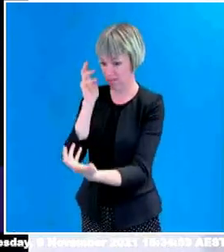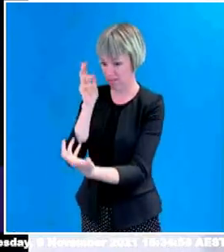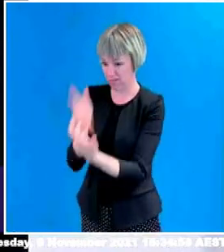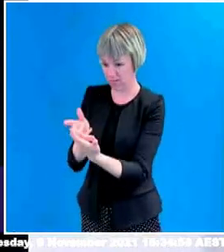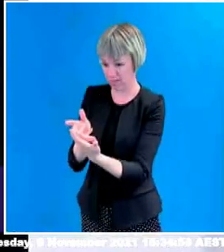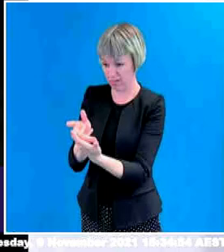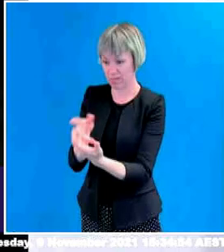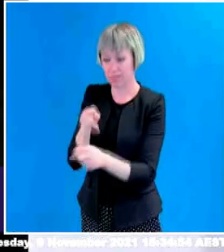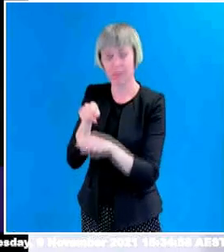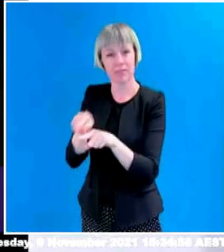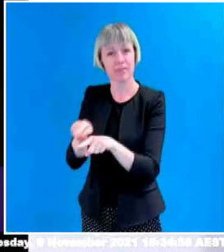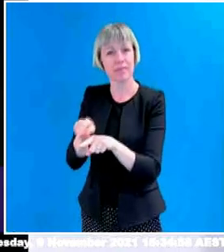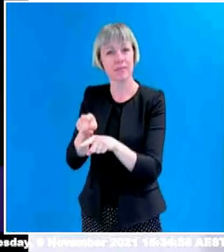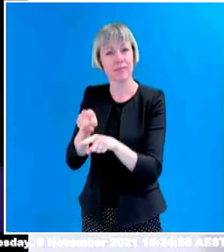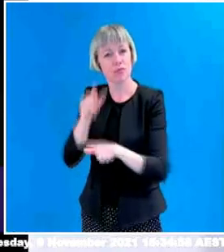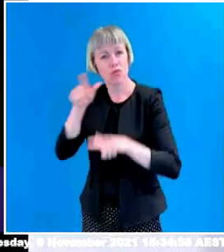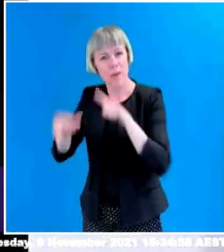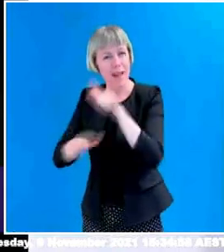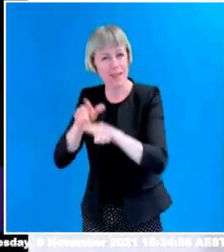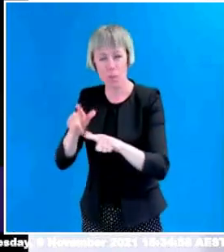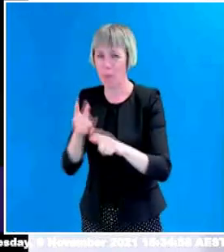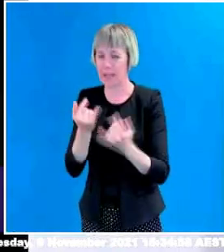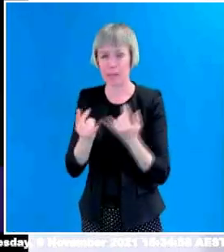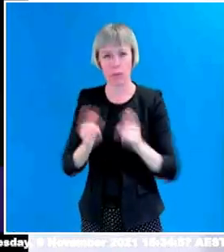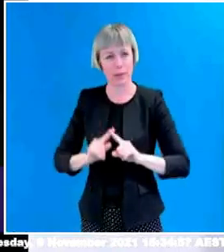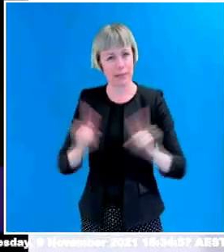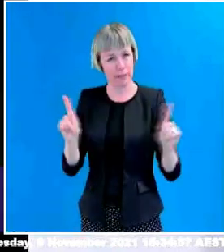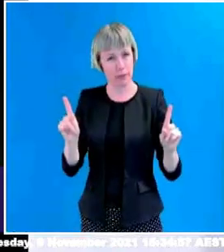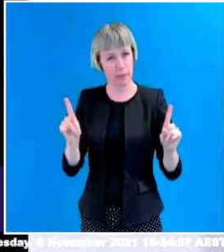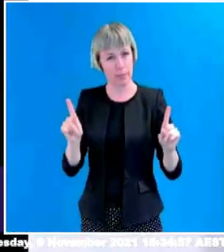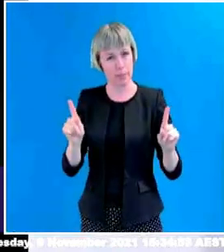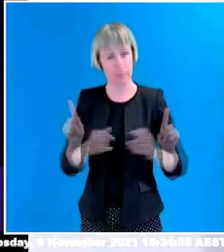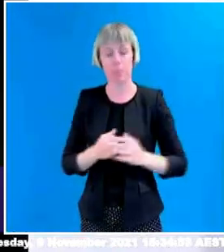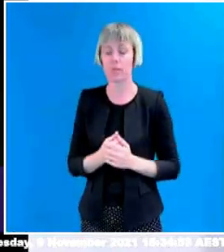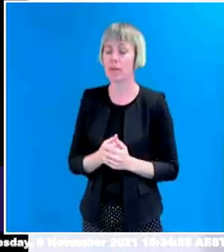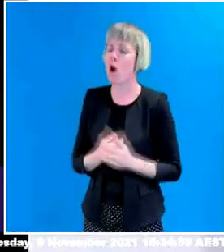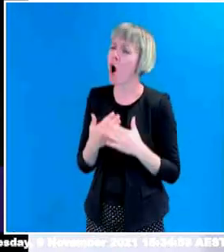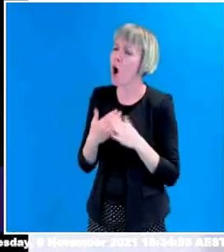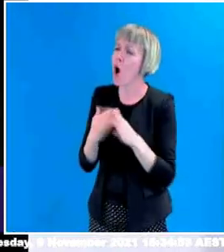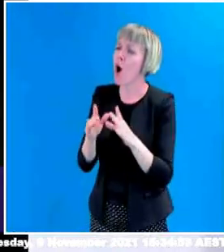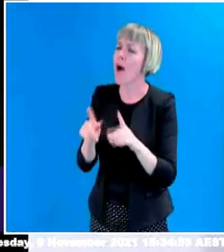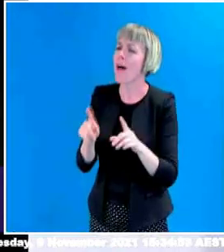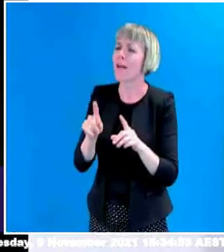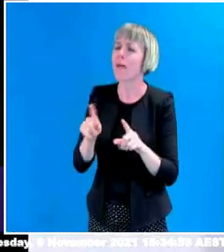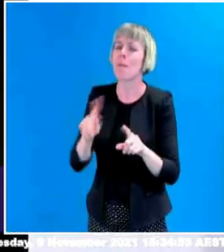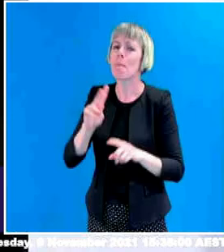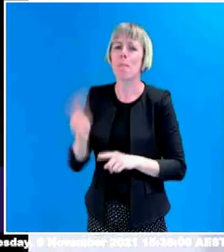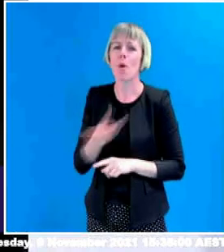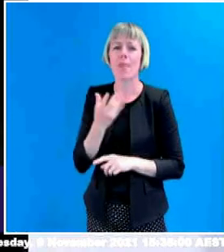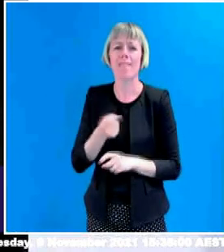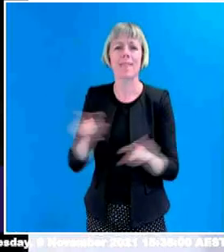I think they are both --- they are both trying to get to the same space, in the